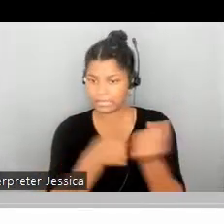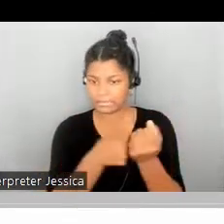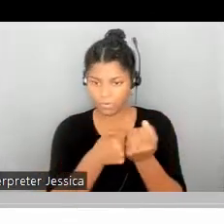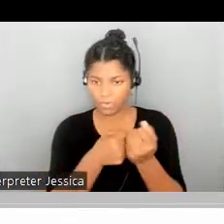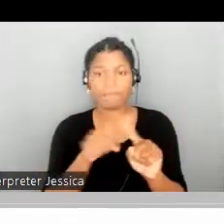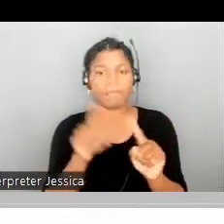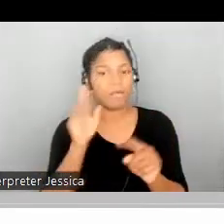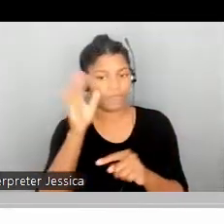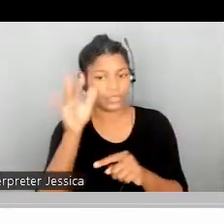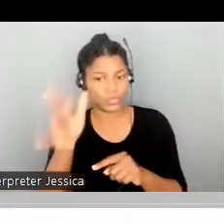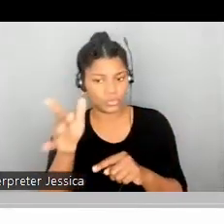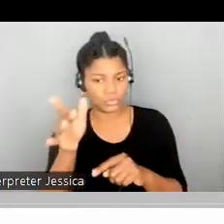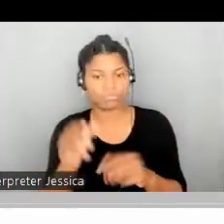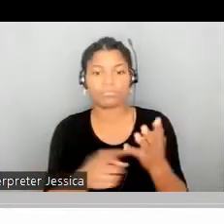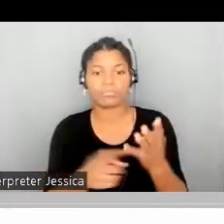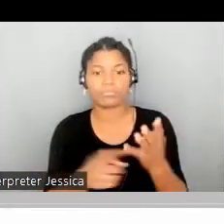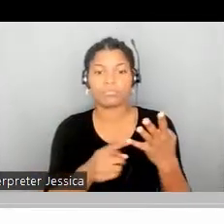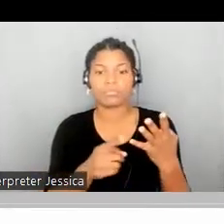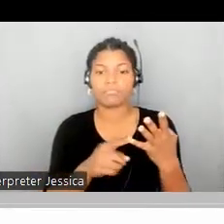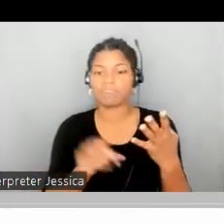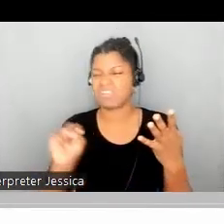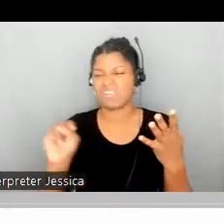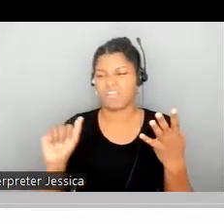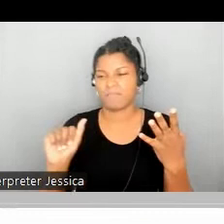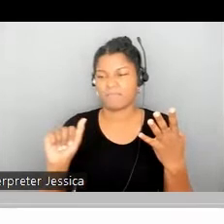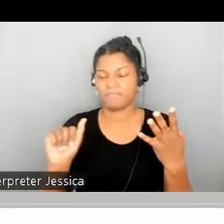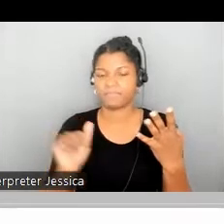10% indicated it is not applicable.